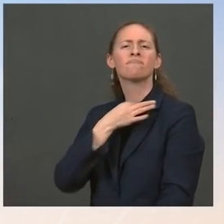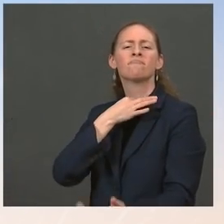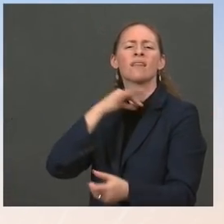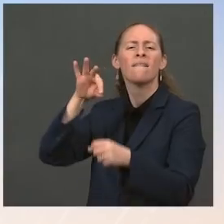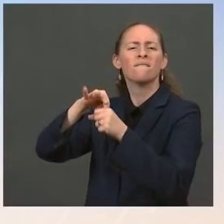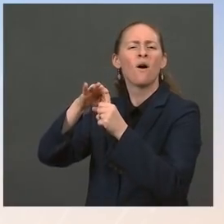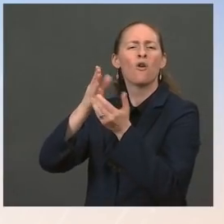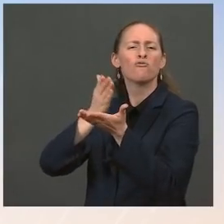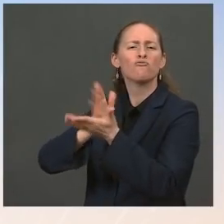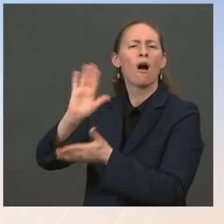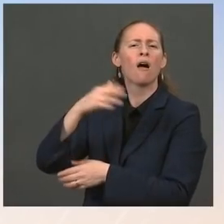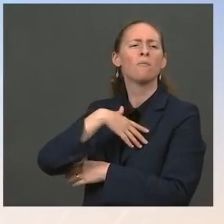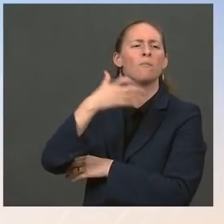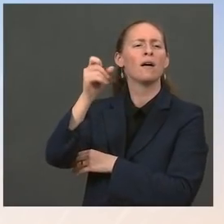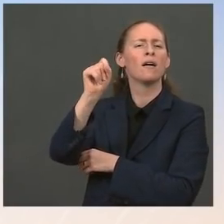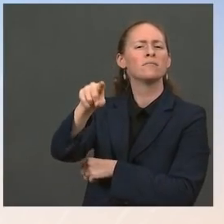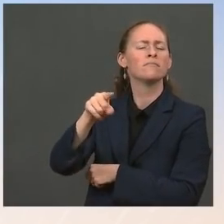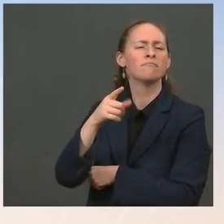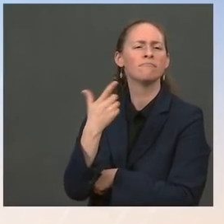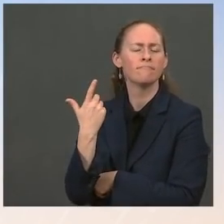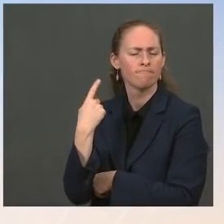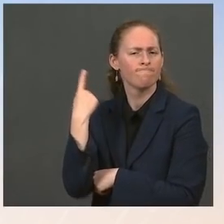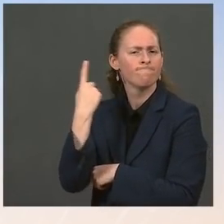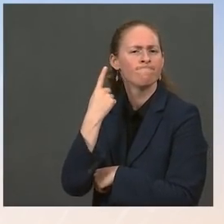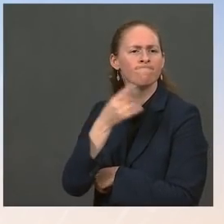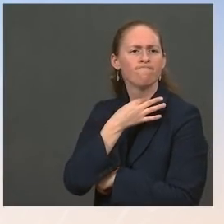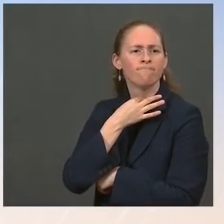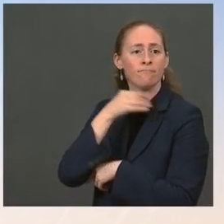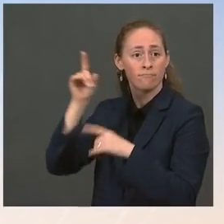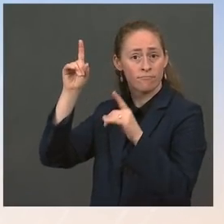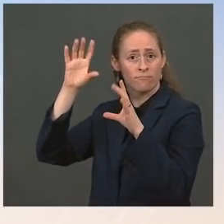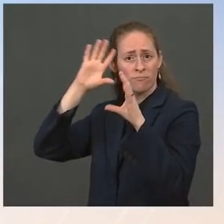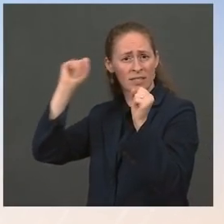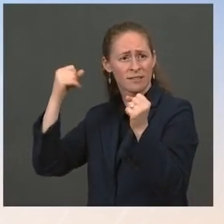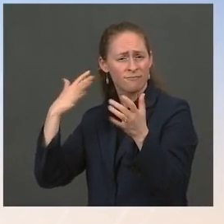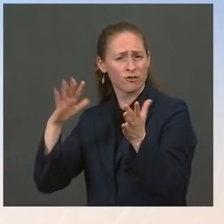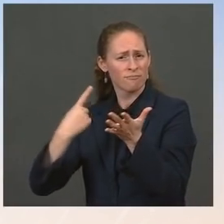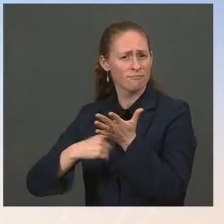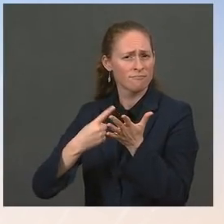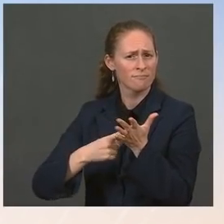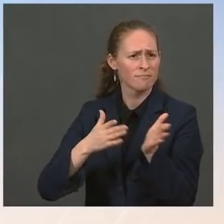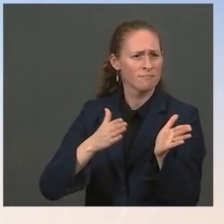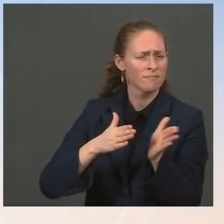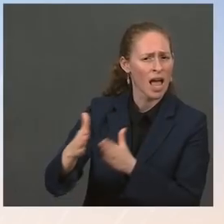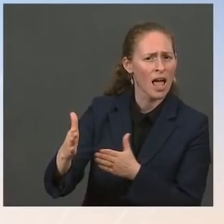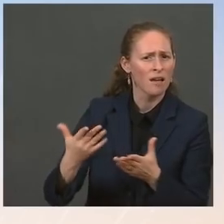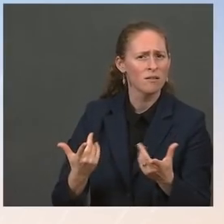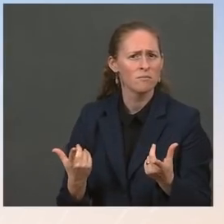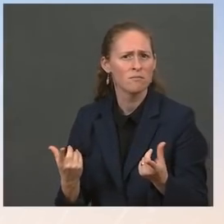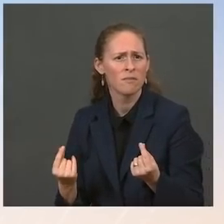The President has, over and over, talked about the pathways that voting rights legislation could take, same thing that he --